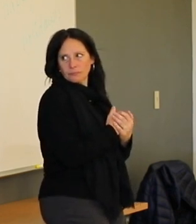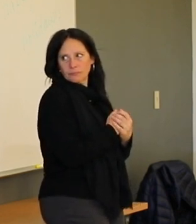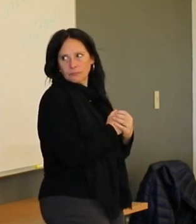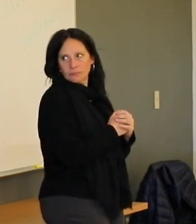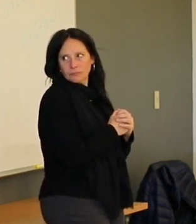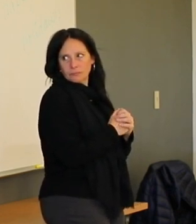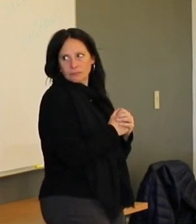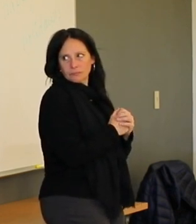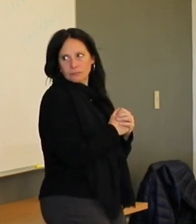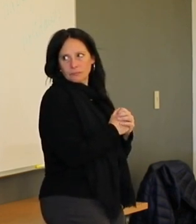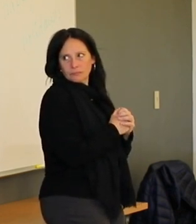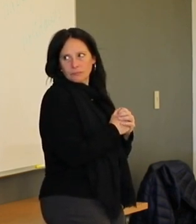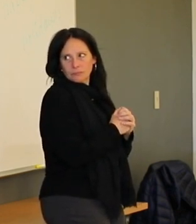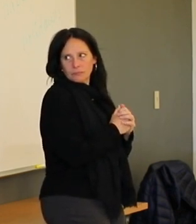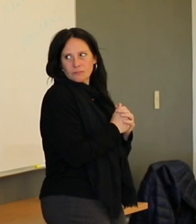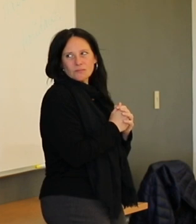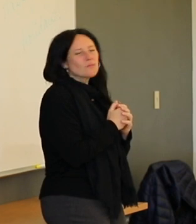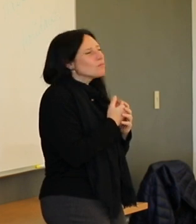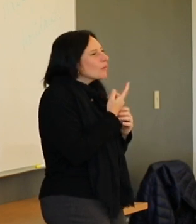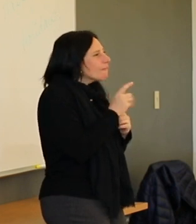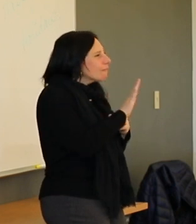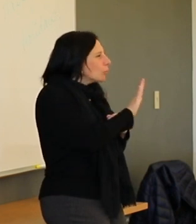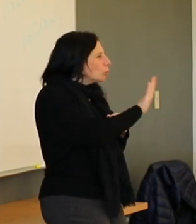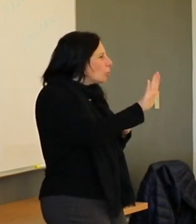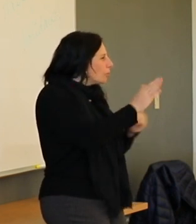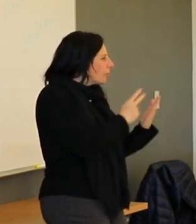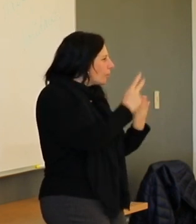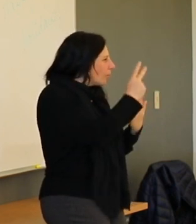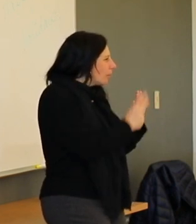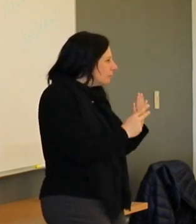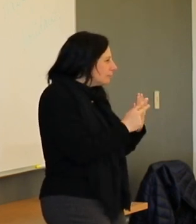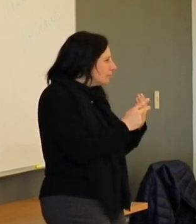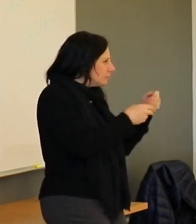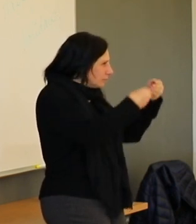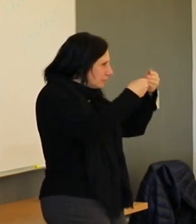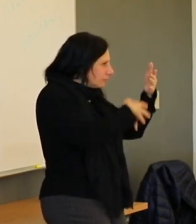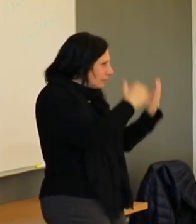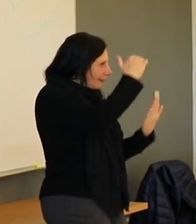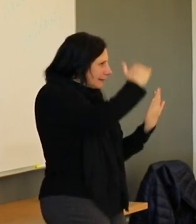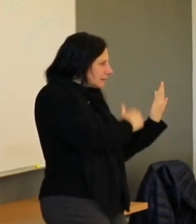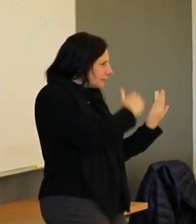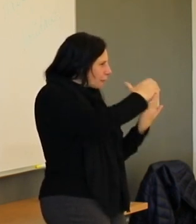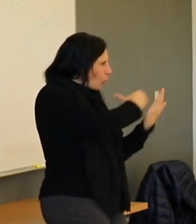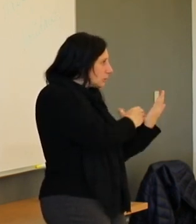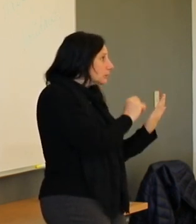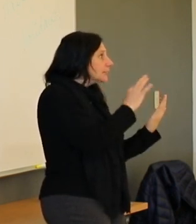Whenever you go into your program, if you see a course that is not there that you need, let me know